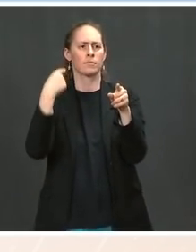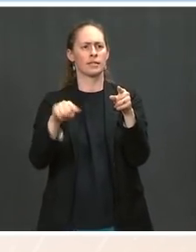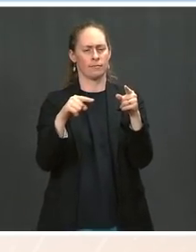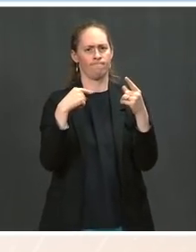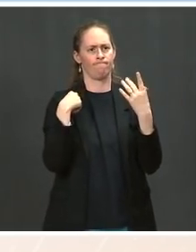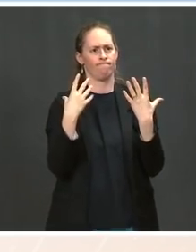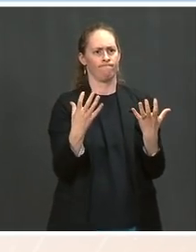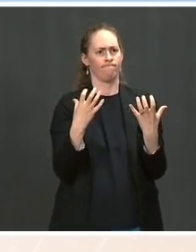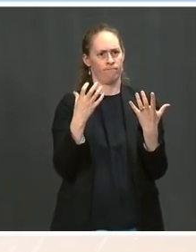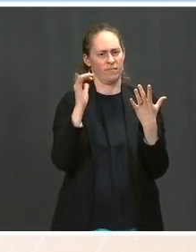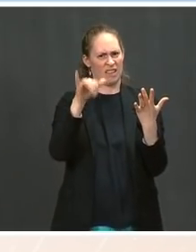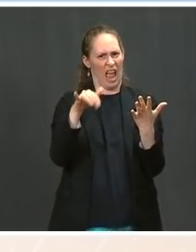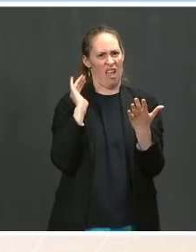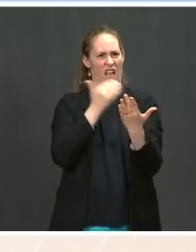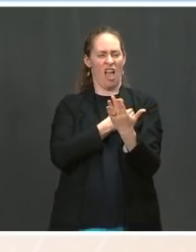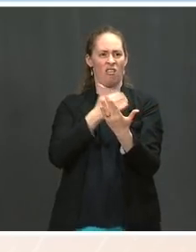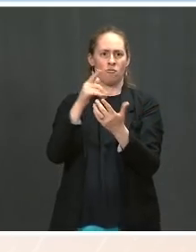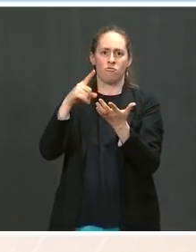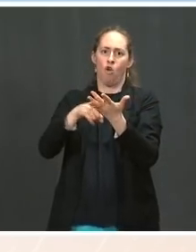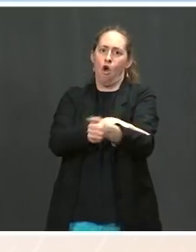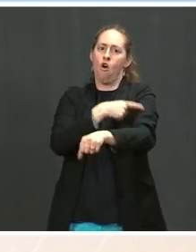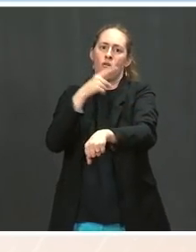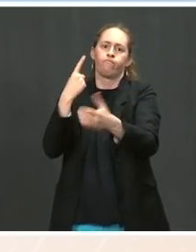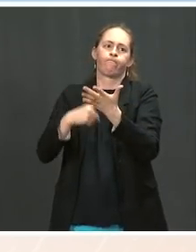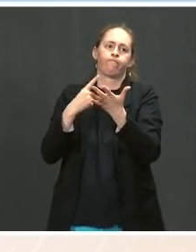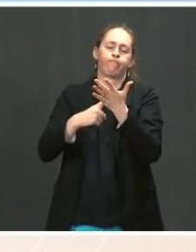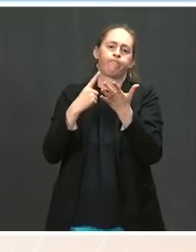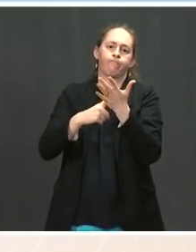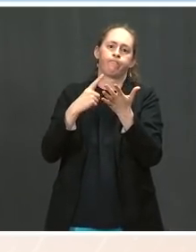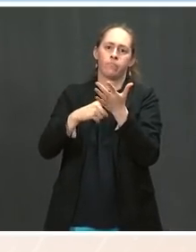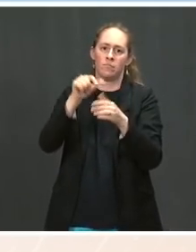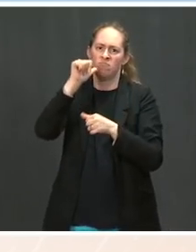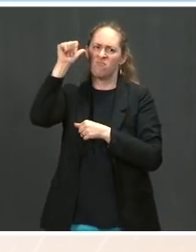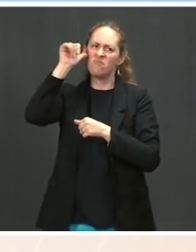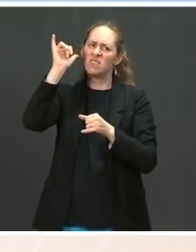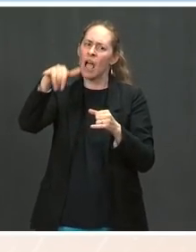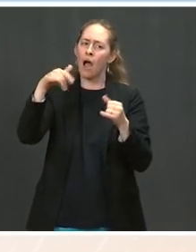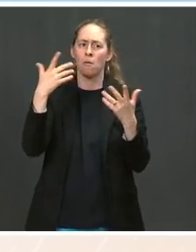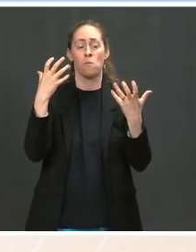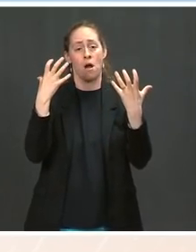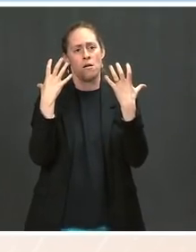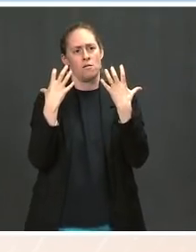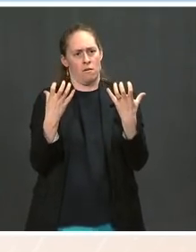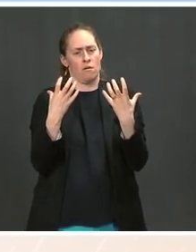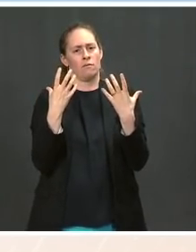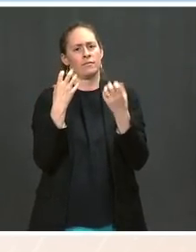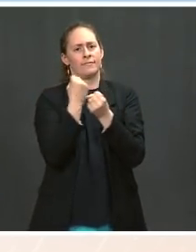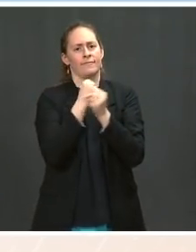And I can assure you that the health, the safety of Aleksey Navalny is raised frequently and through many channels.